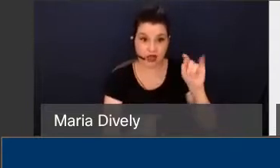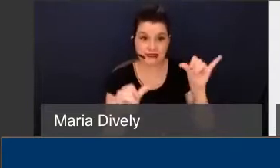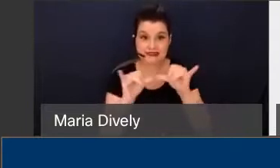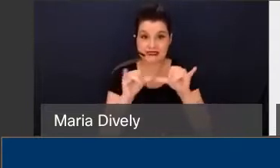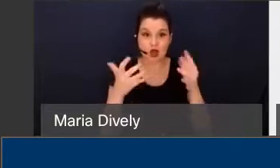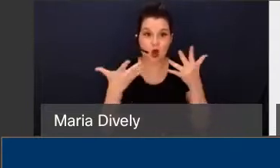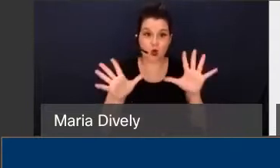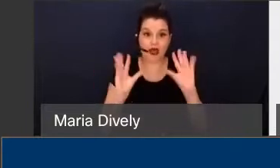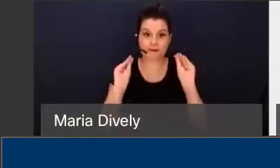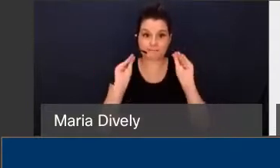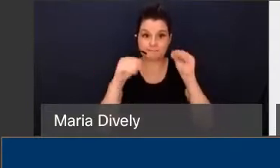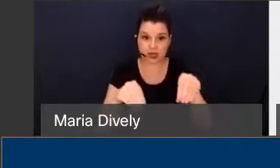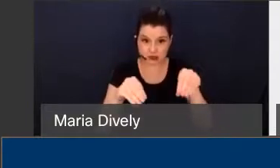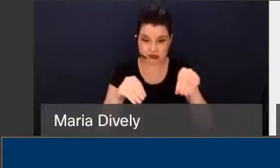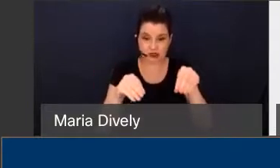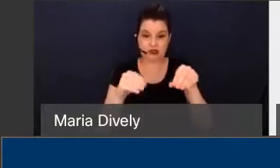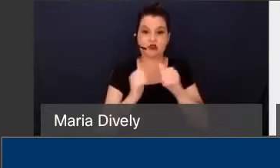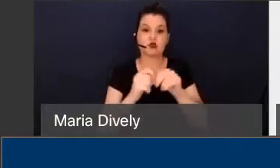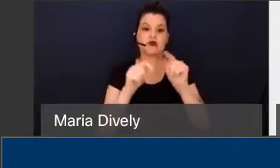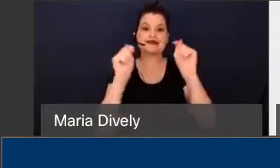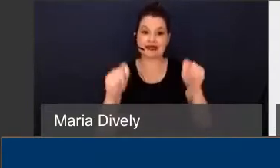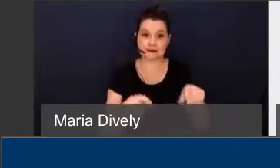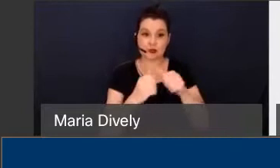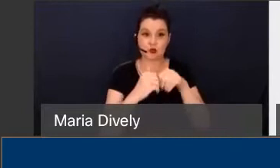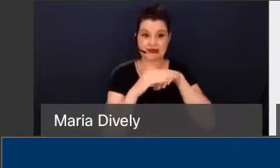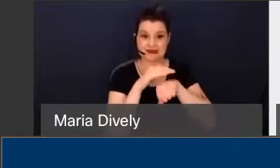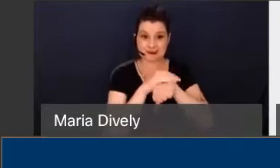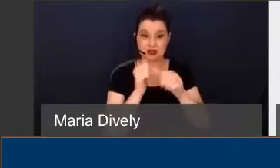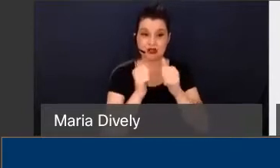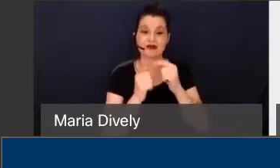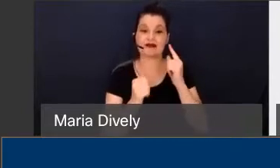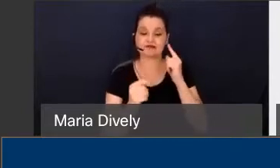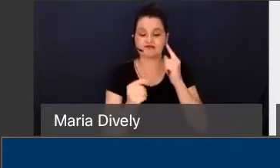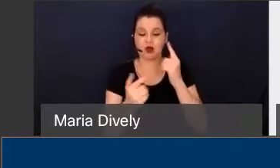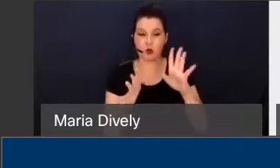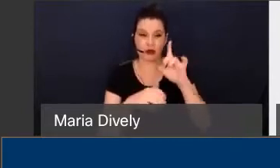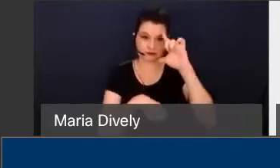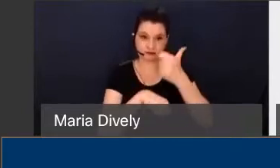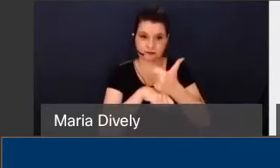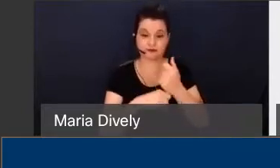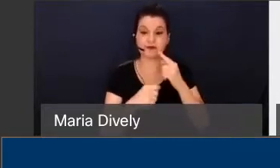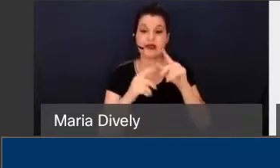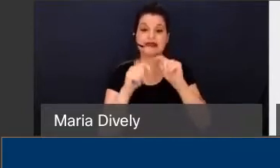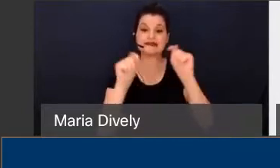built in to the template with accessibility in mind. And the template also comes with